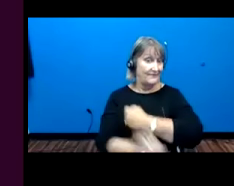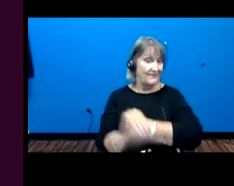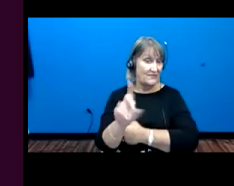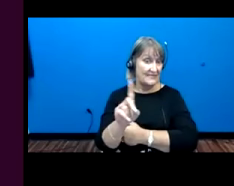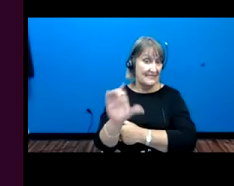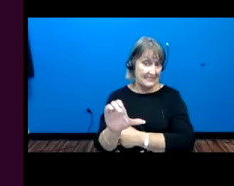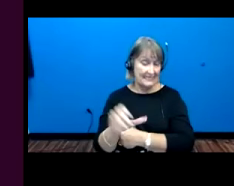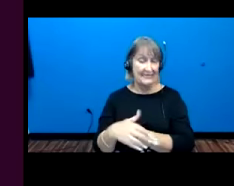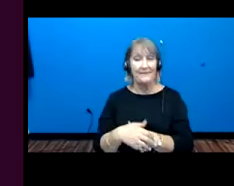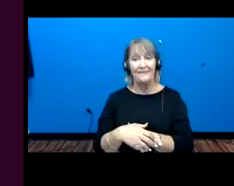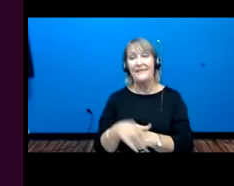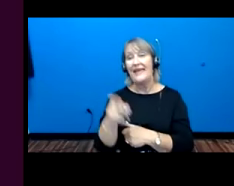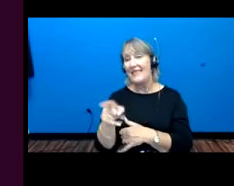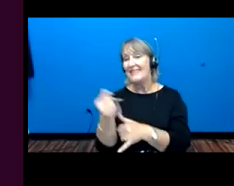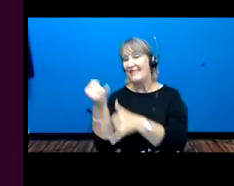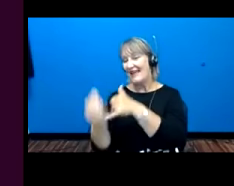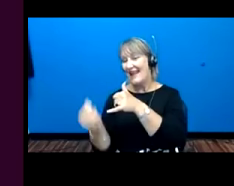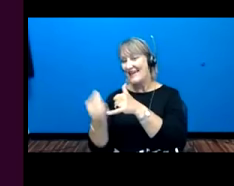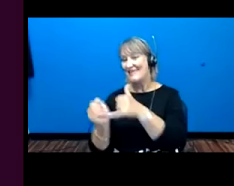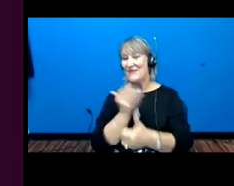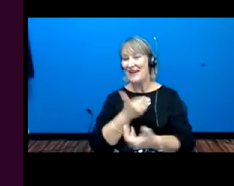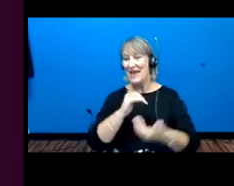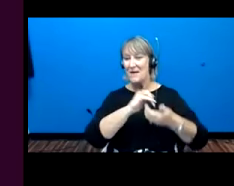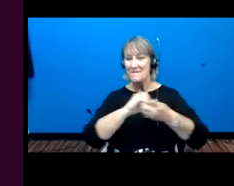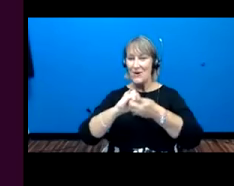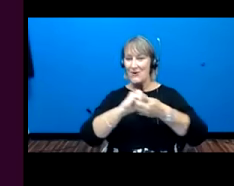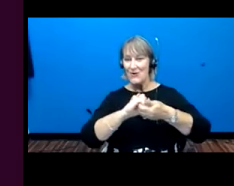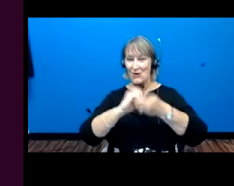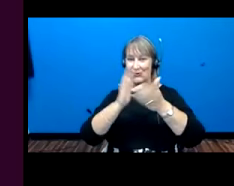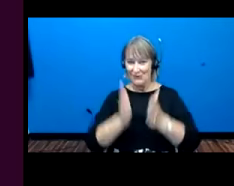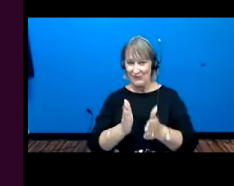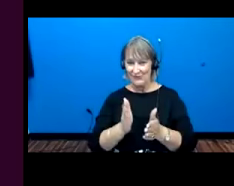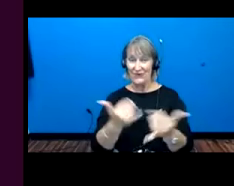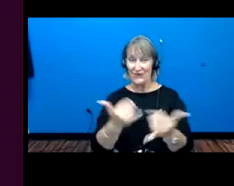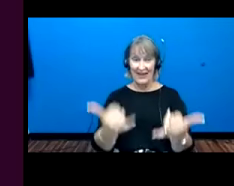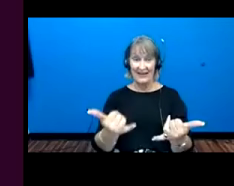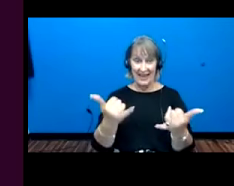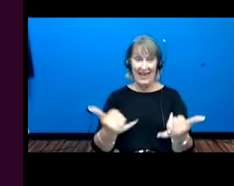which we're very, very excited about— our partners page. So currently we have our partners